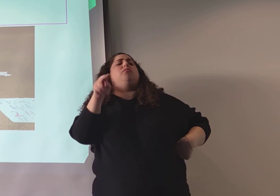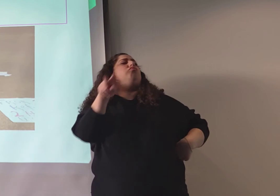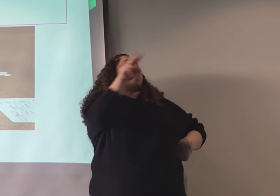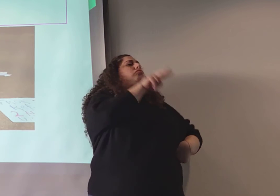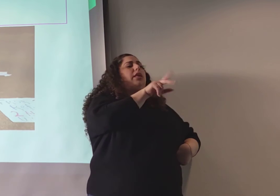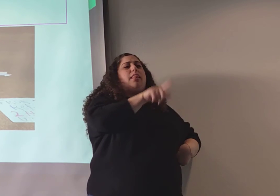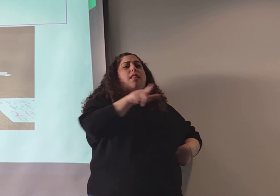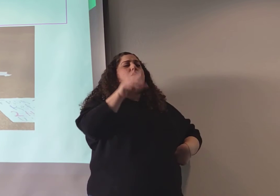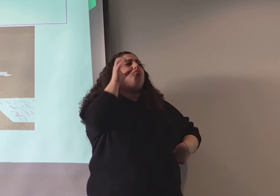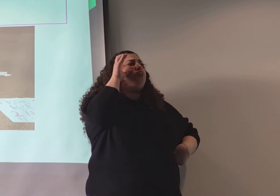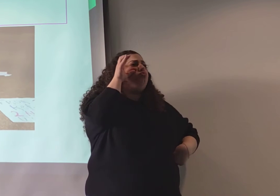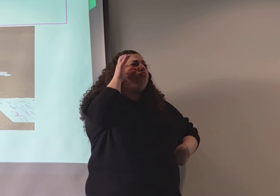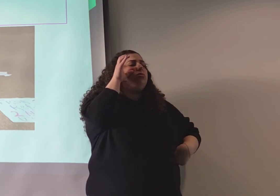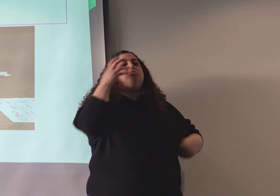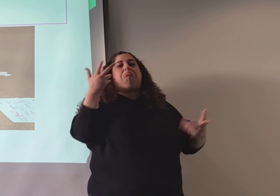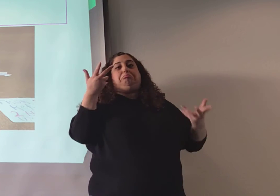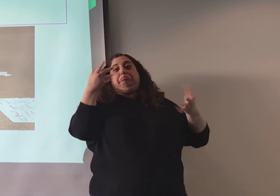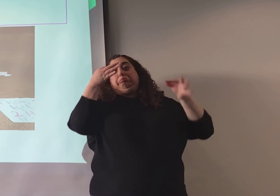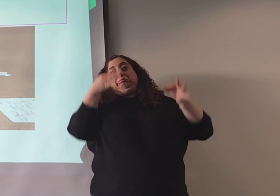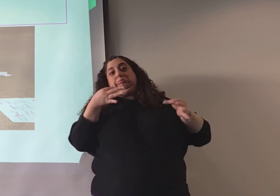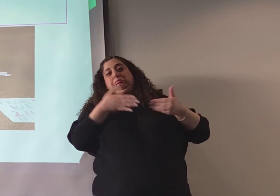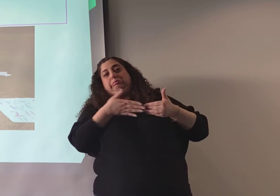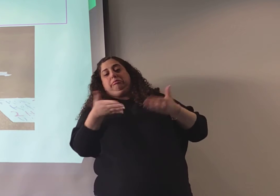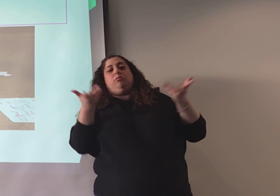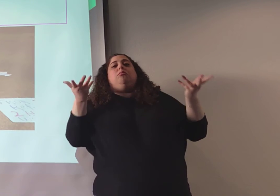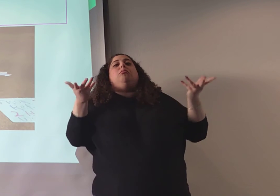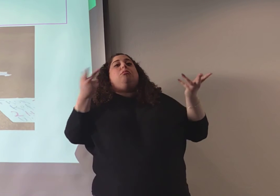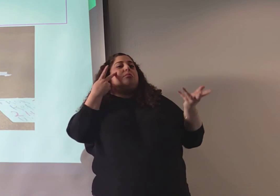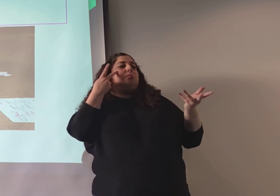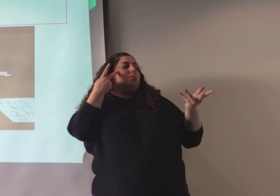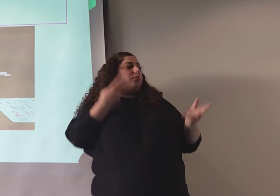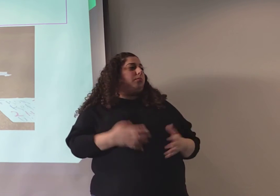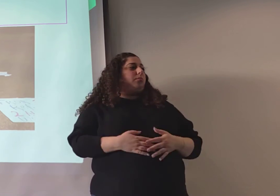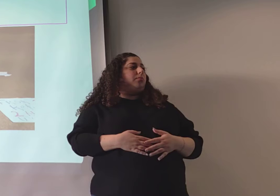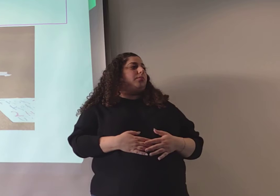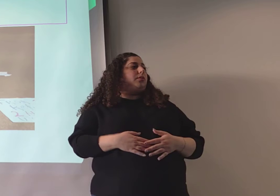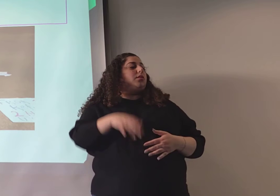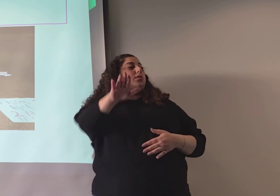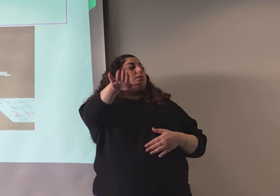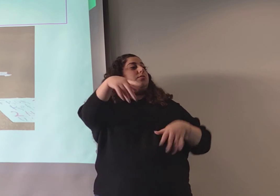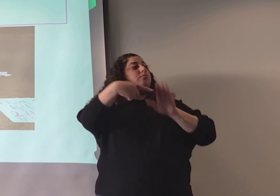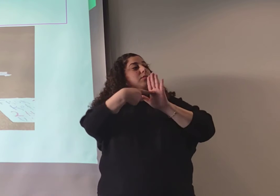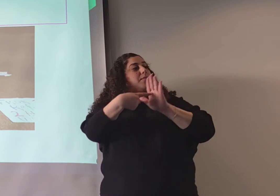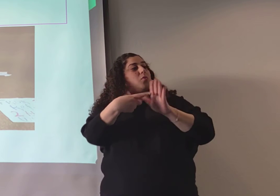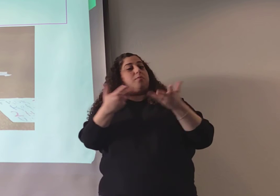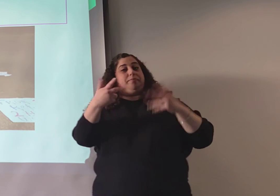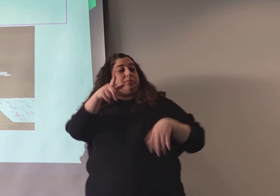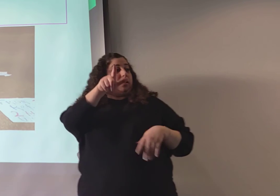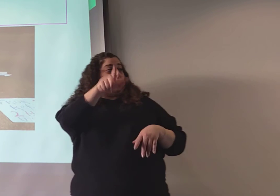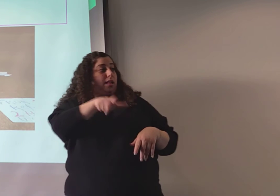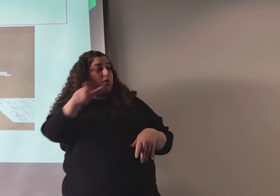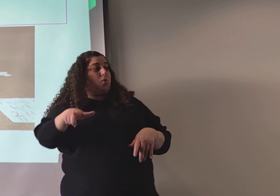keeping the property up to code or, you know, they didn't have locks on the doors, they